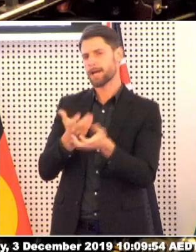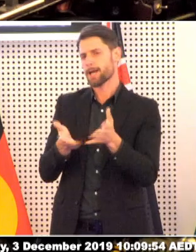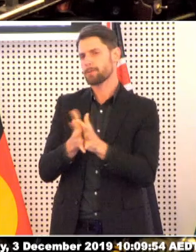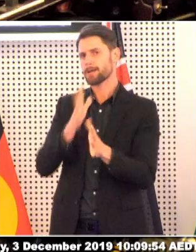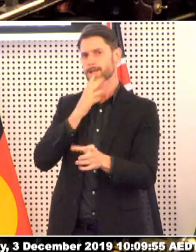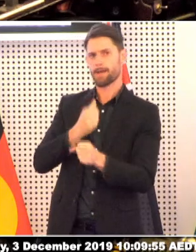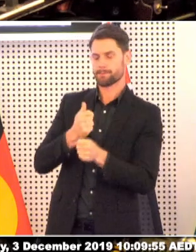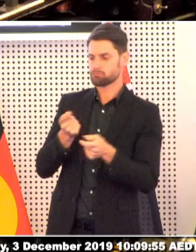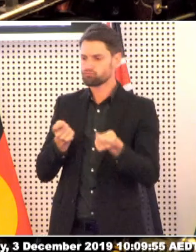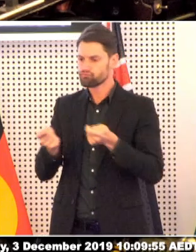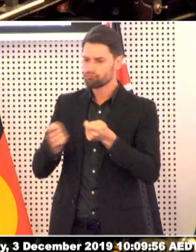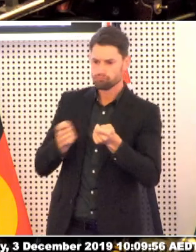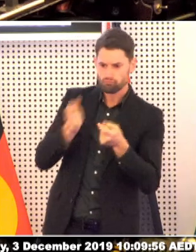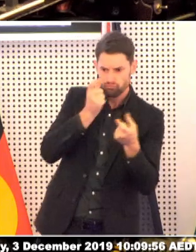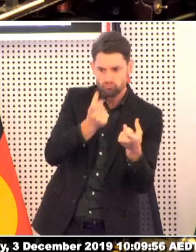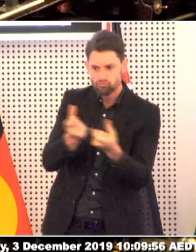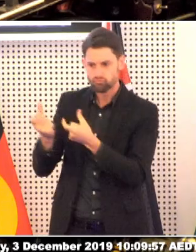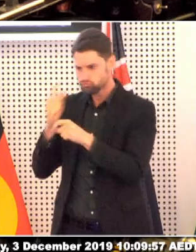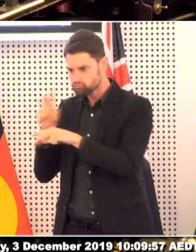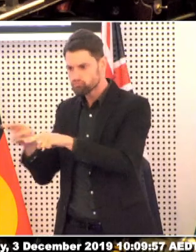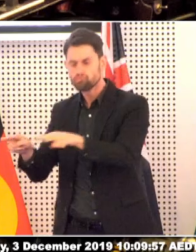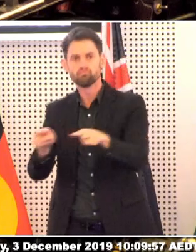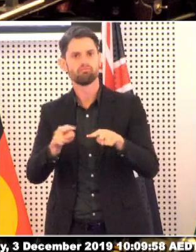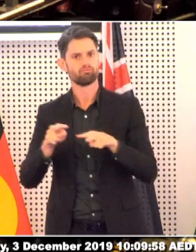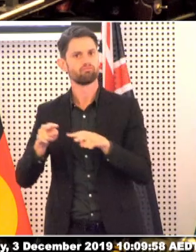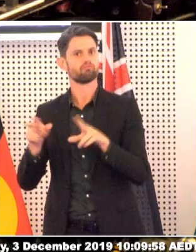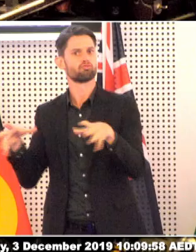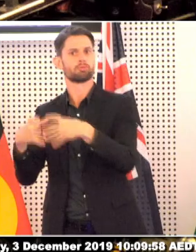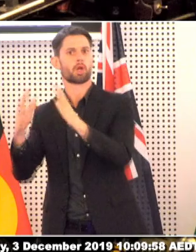and in particular, the experience of the Office of the Public